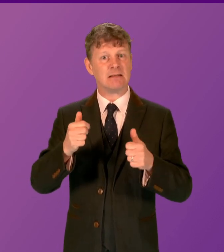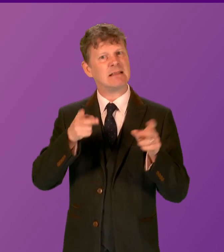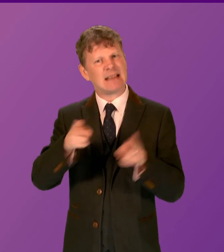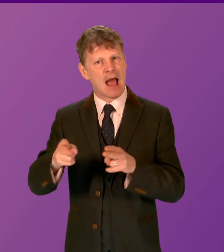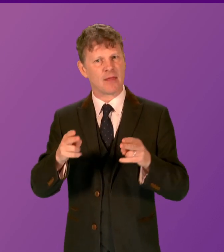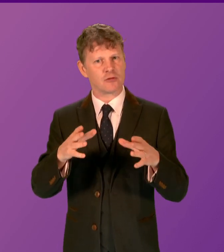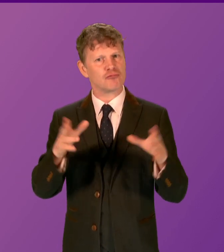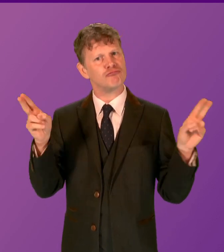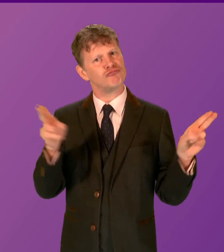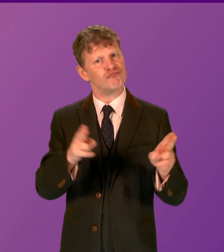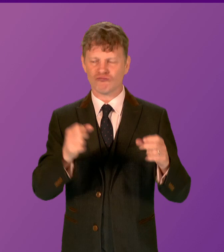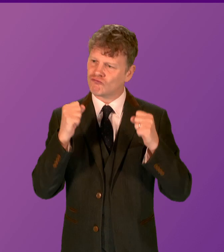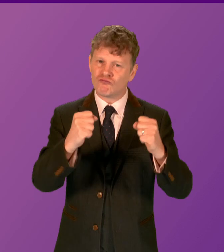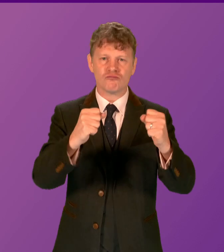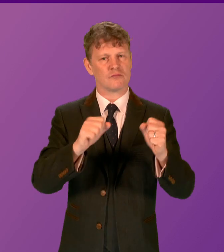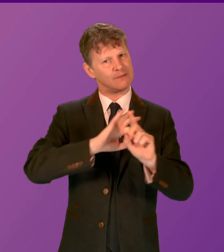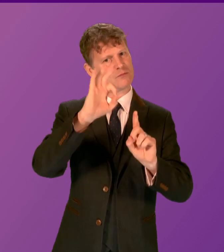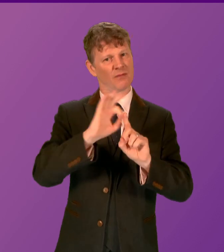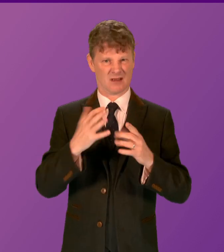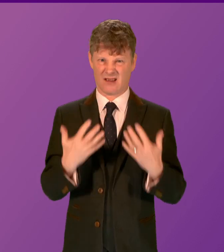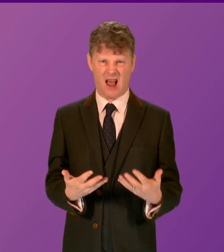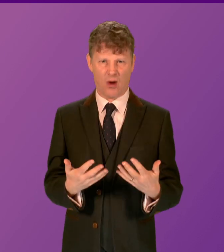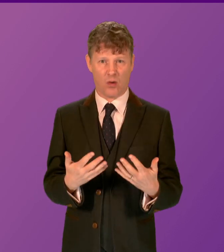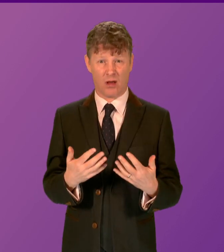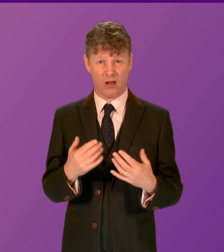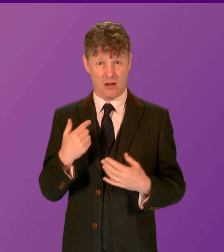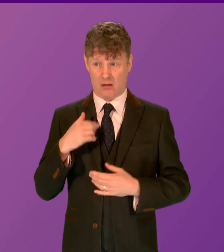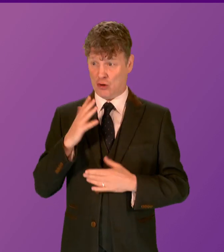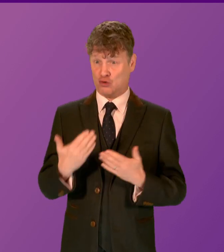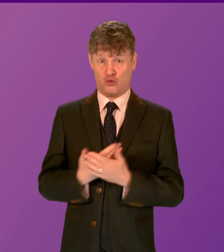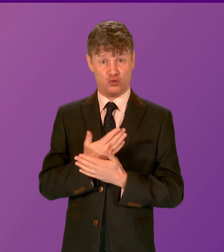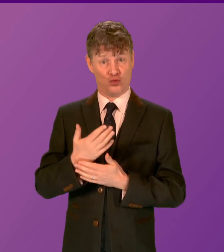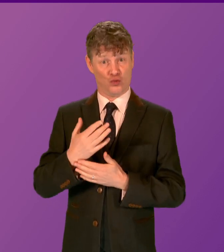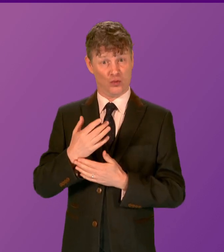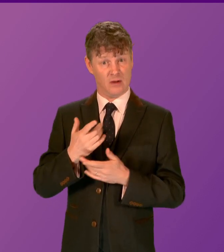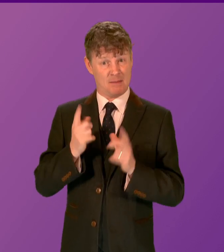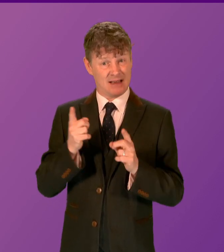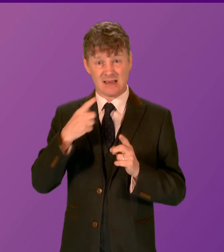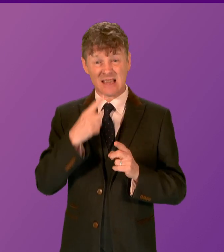We now hear from the current drugs minister that, even with a 10 per cent increase, she believes that “the plan is working”.